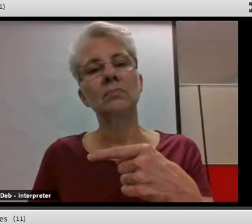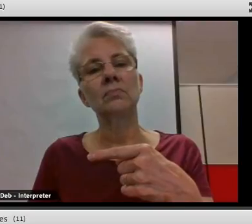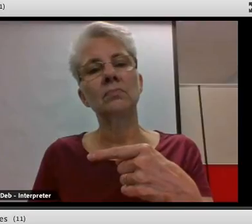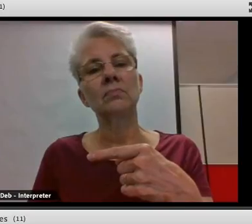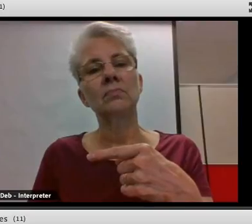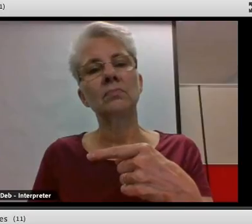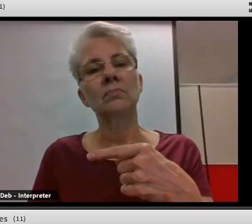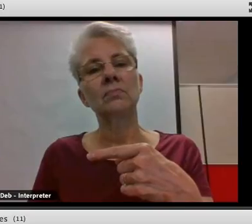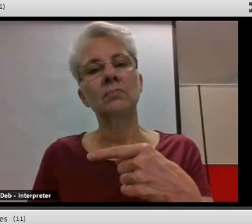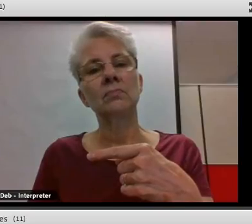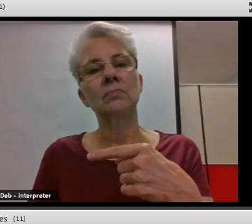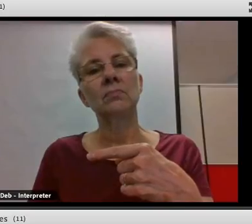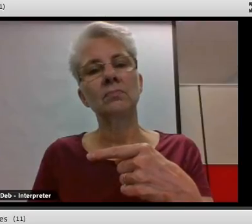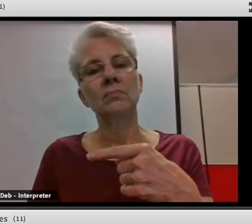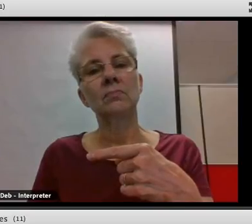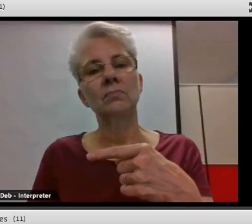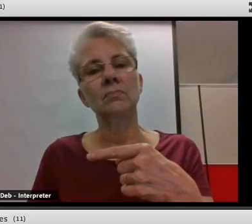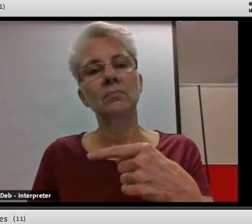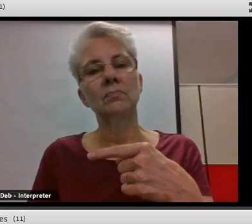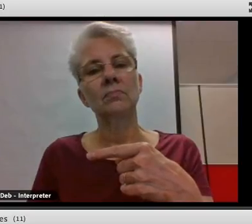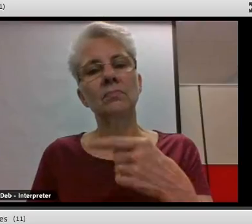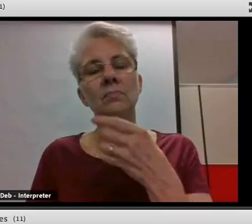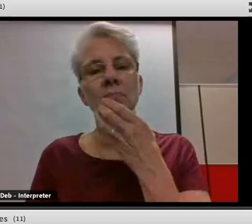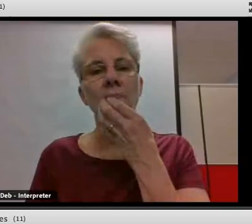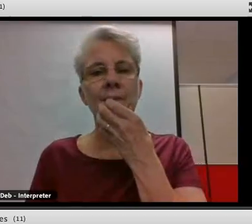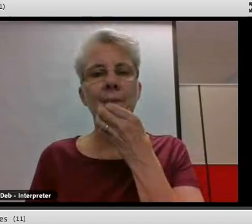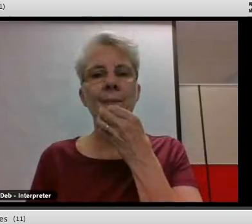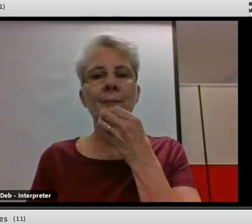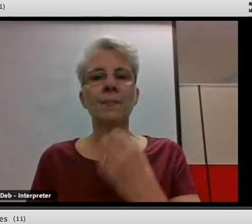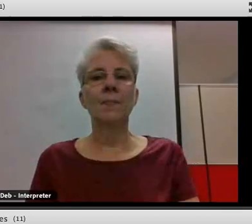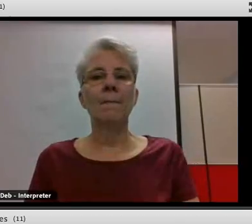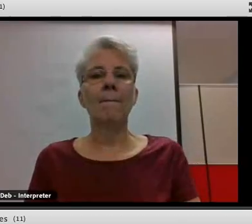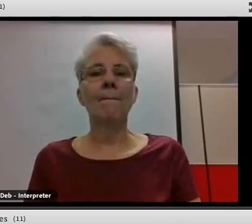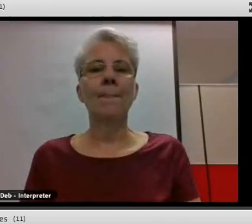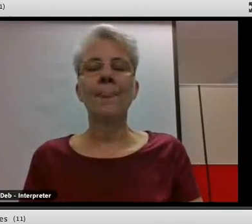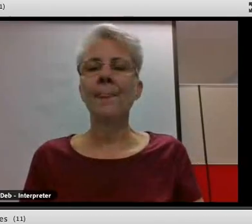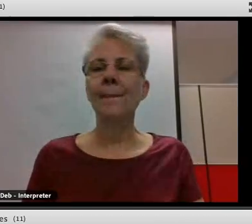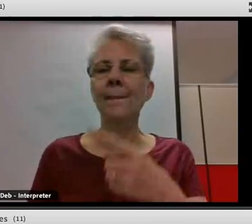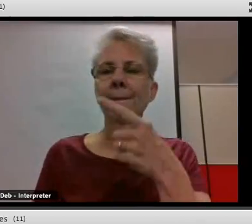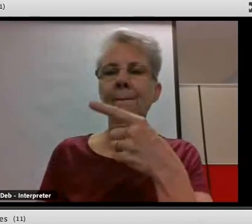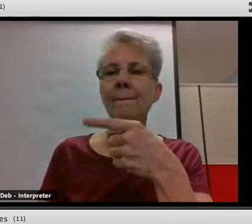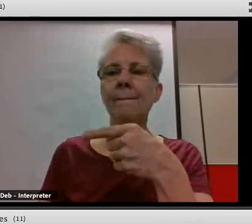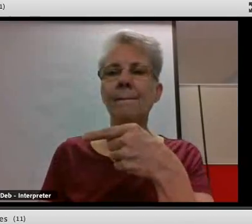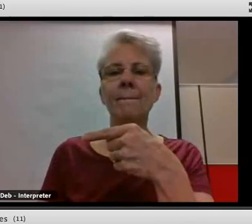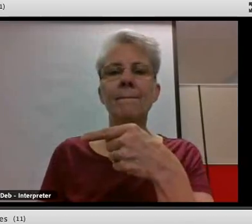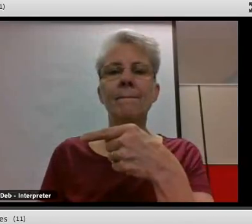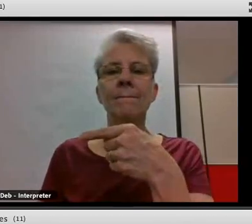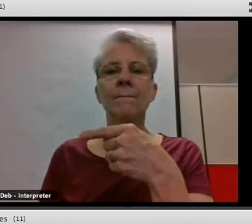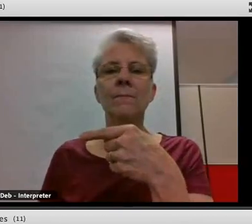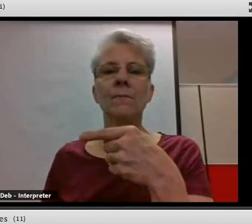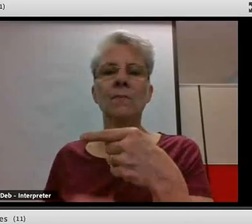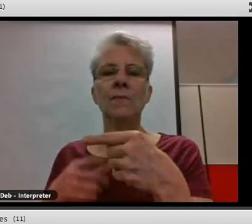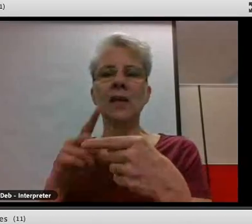And so if you can have something that really -- If you take a little bit of time,